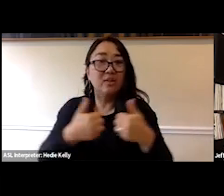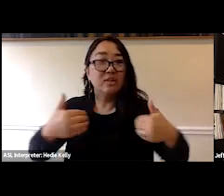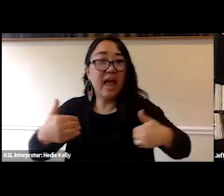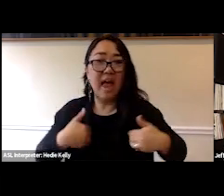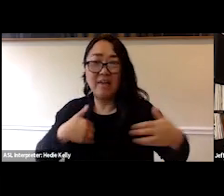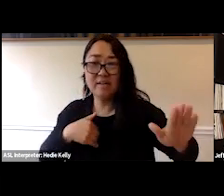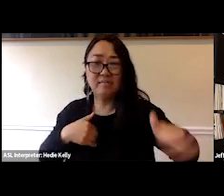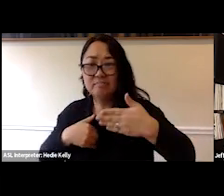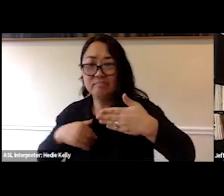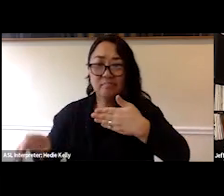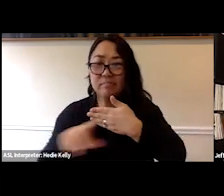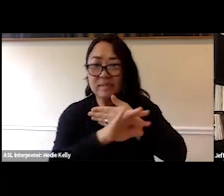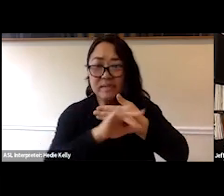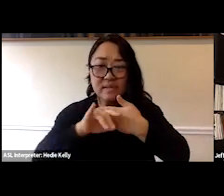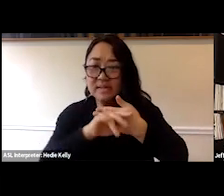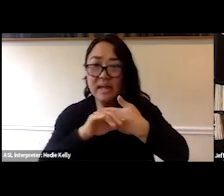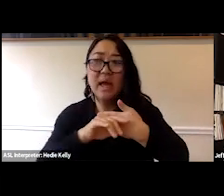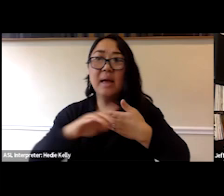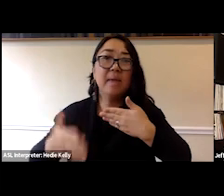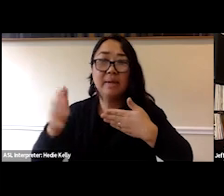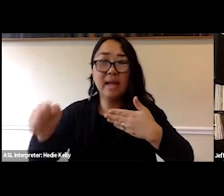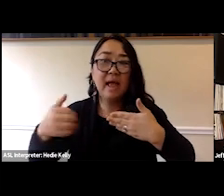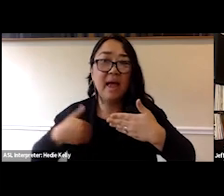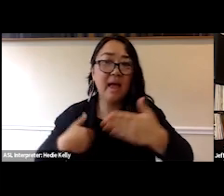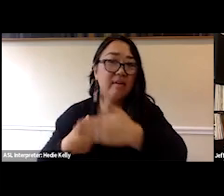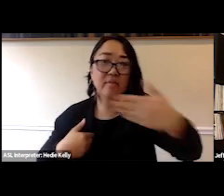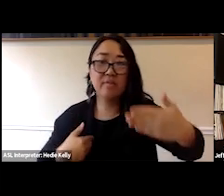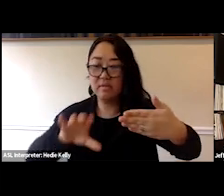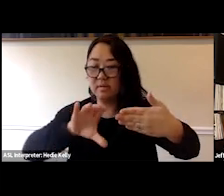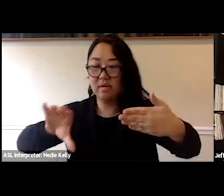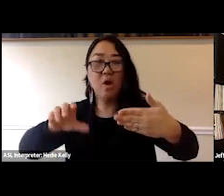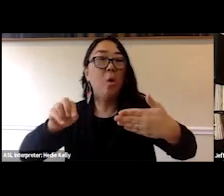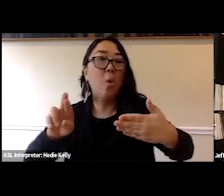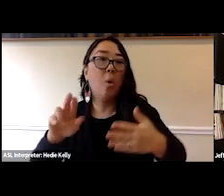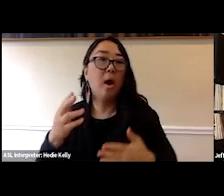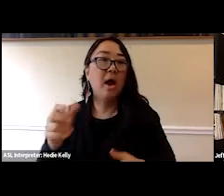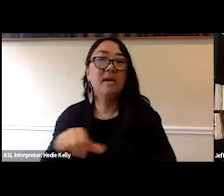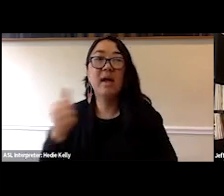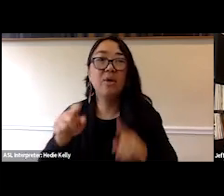separate or to have it like on top of an opaque box. Which leads us to the next example,